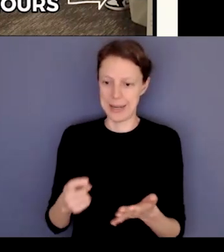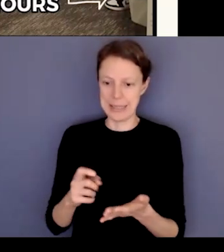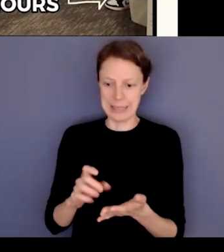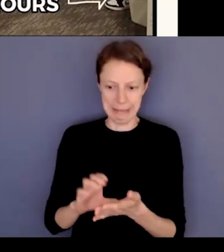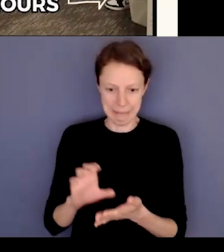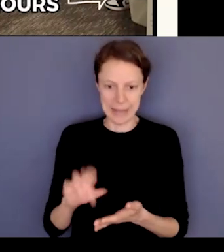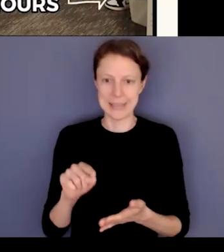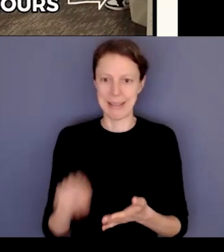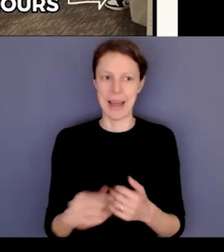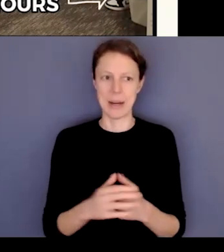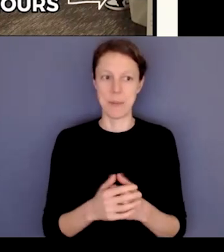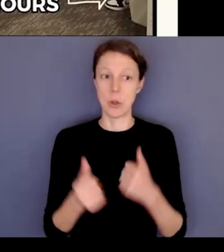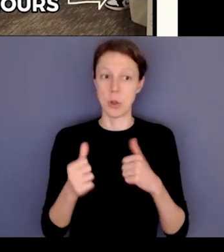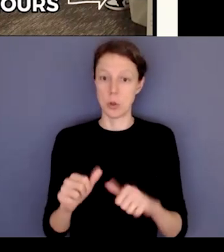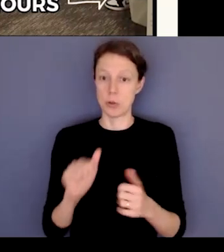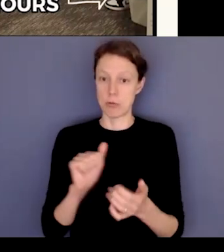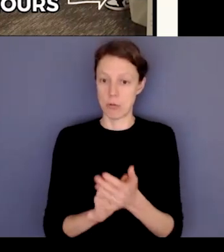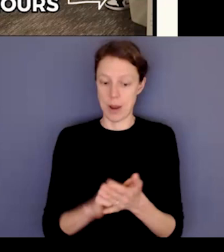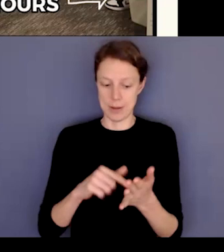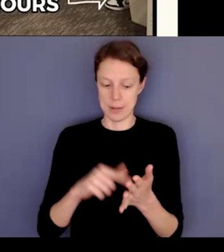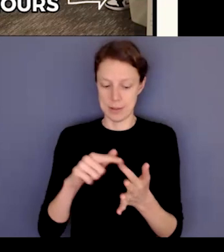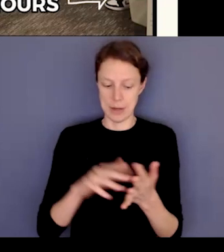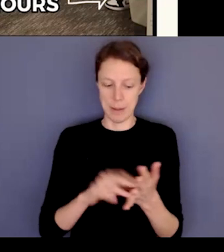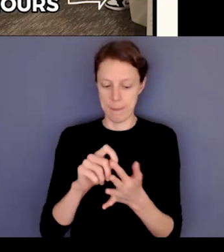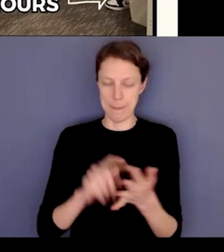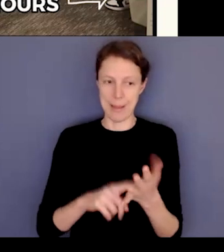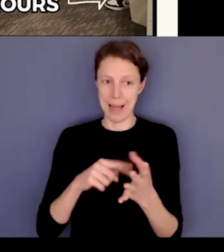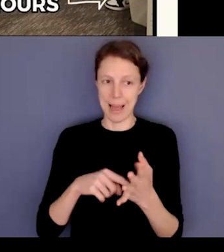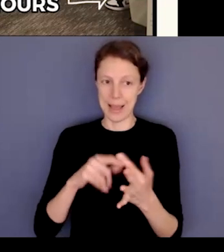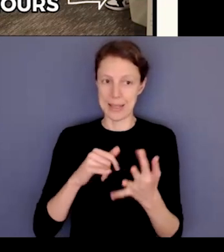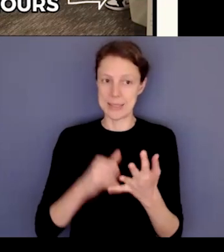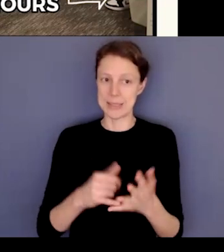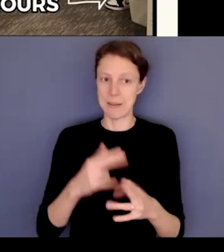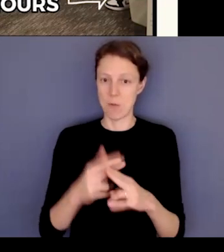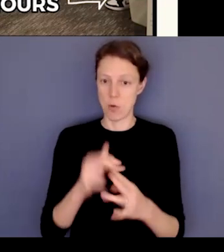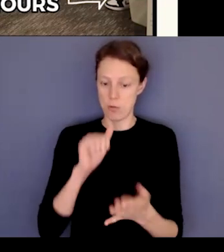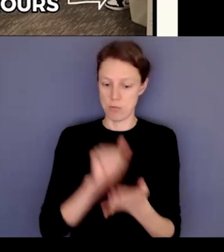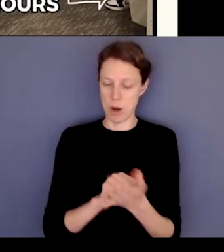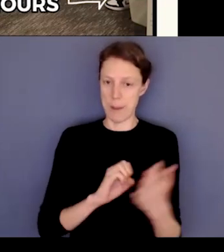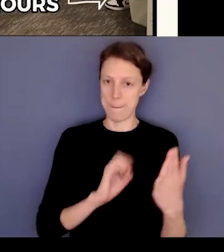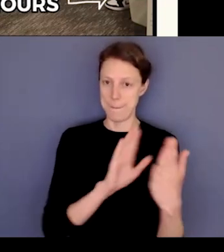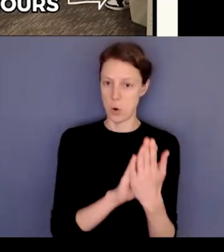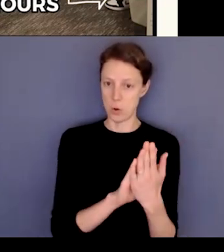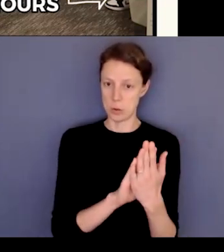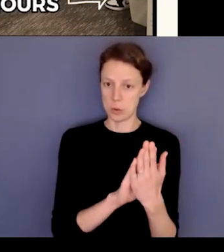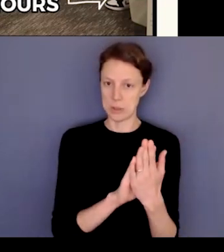right posts. That's also where Canva really comes in handy. Static posts are squares and reels are rectangles, the shape